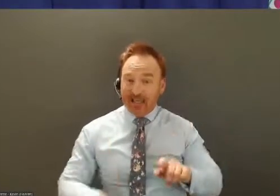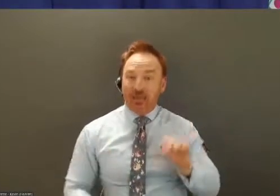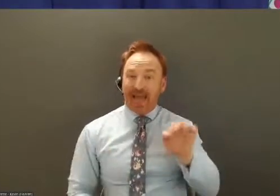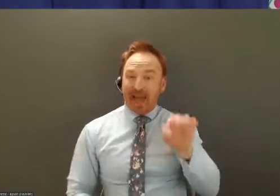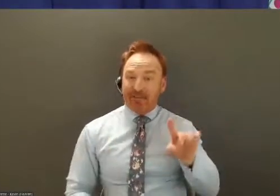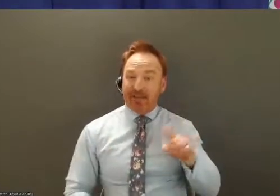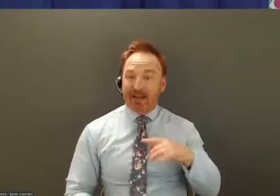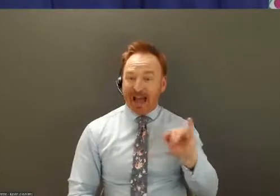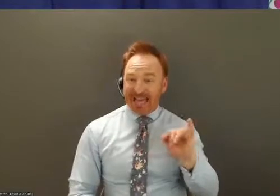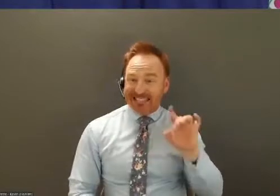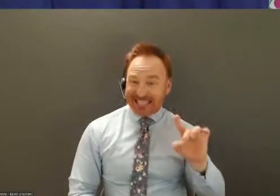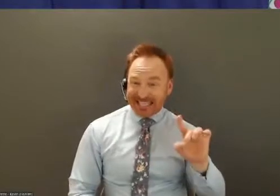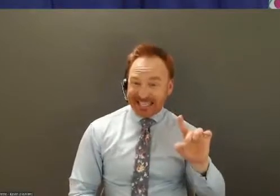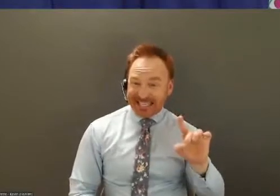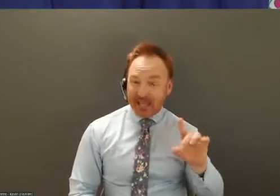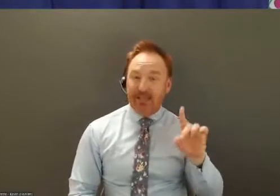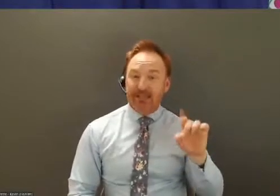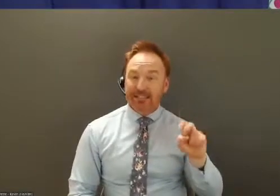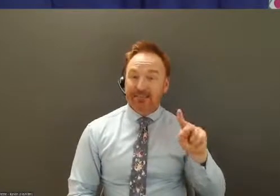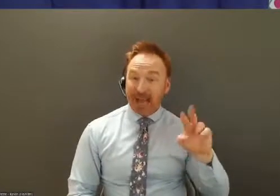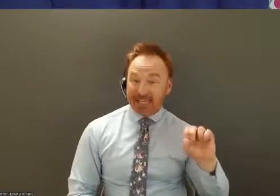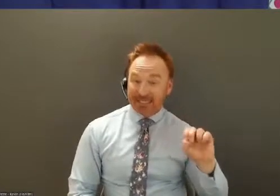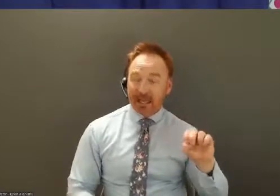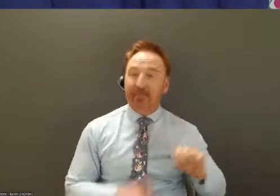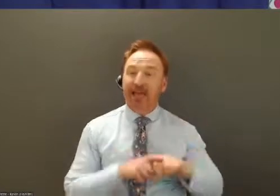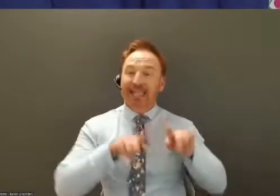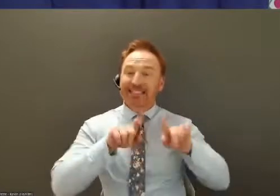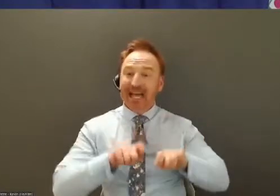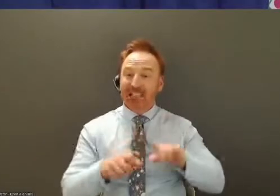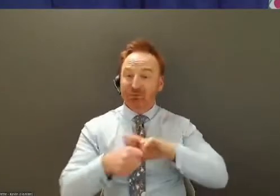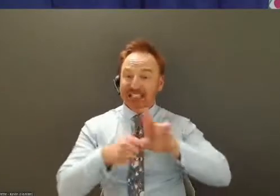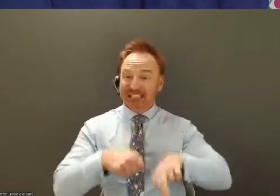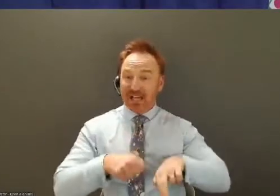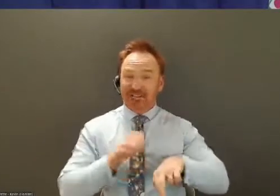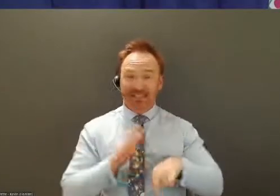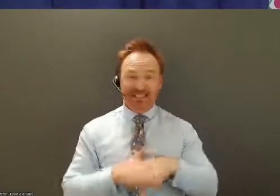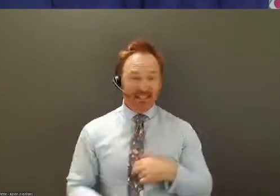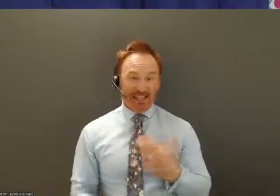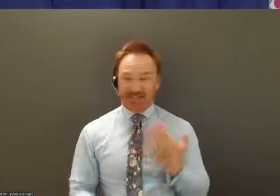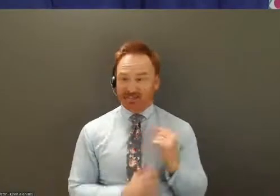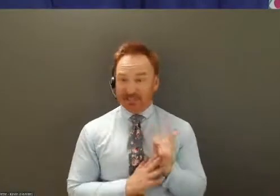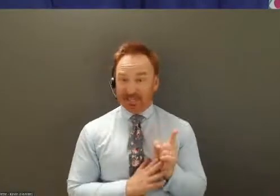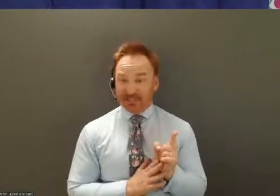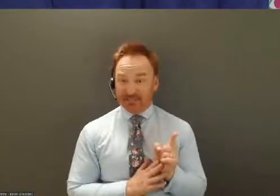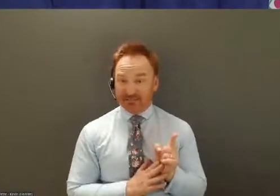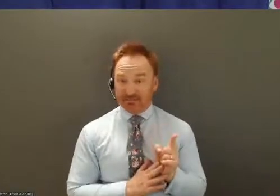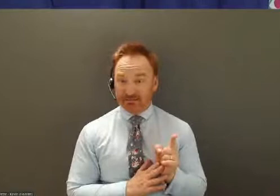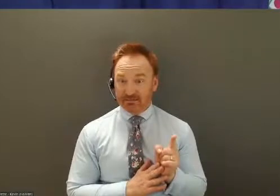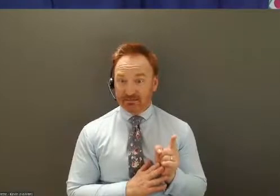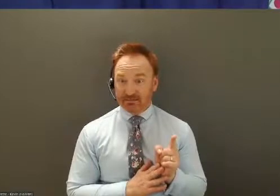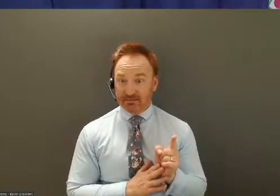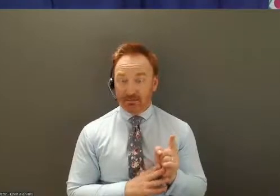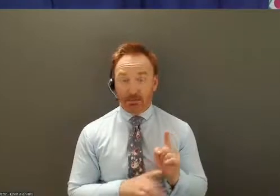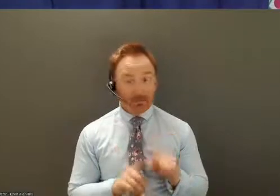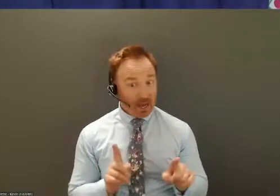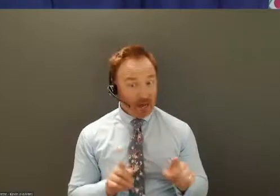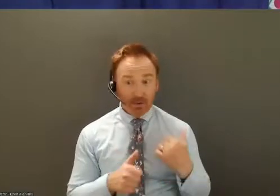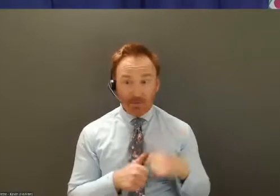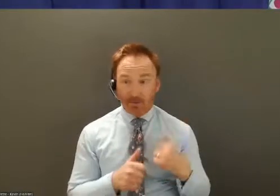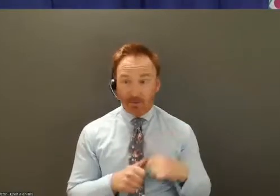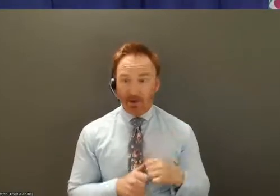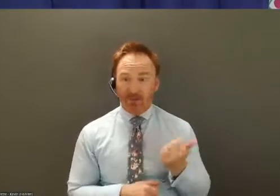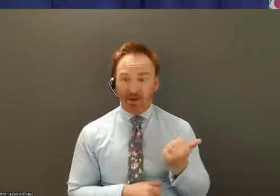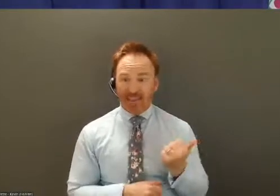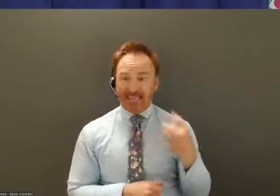are sick.